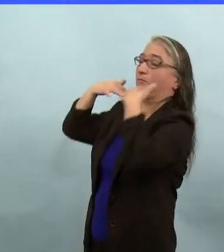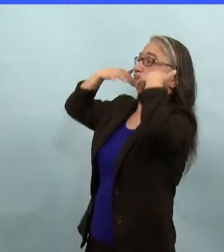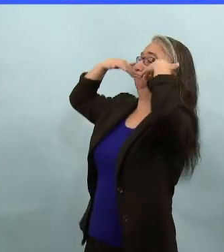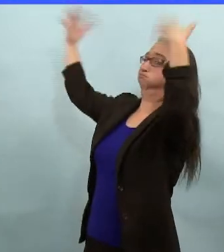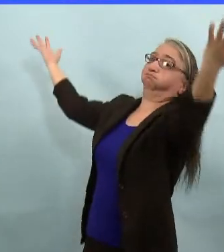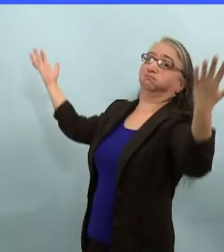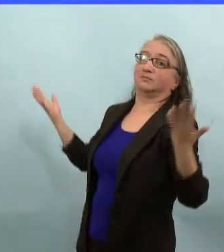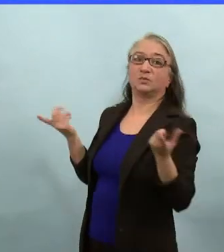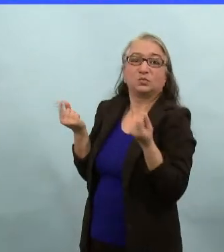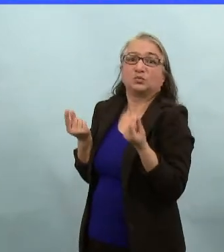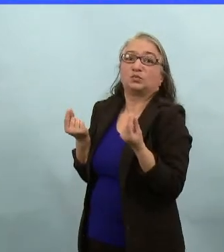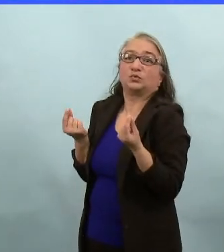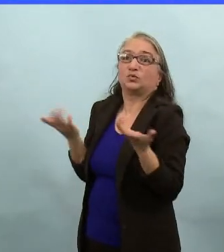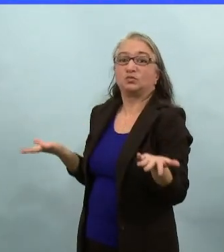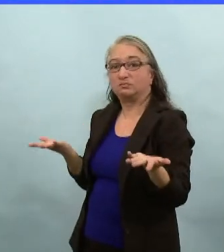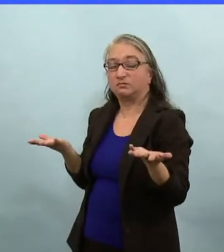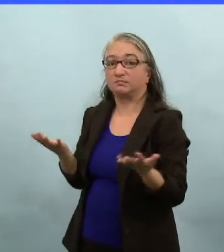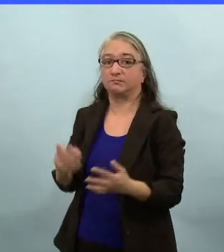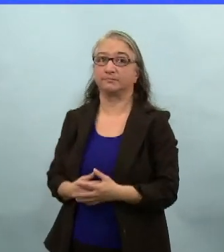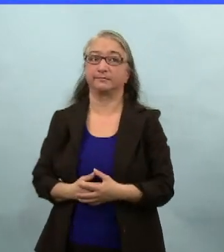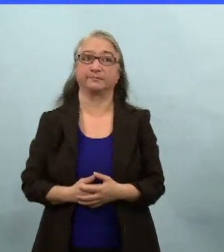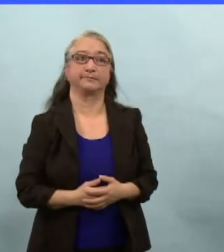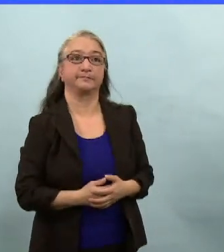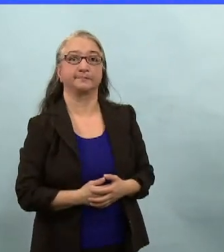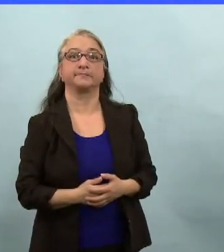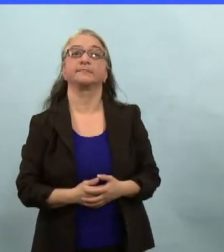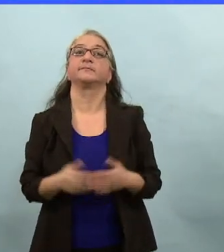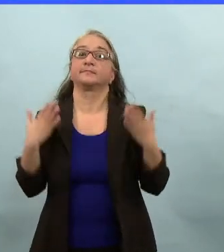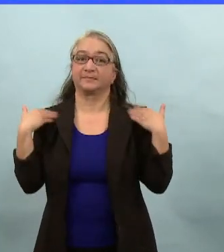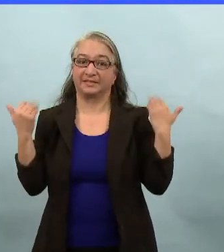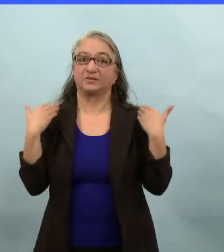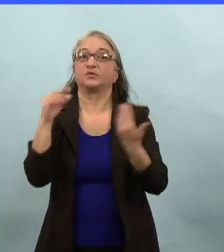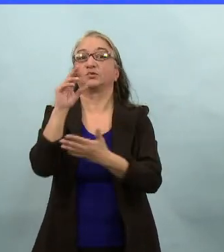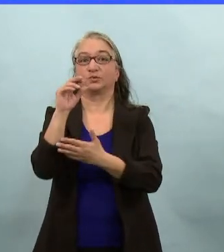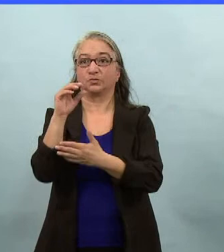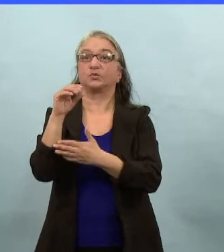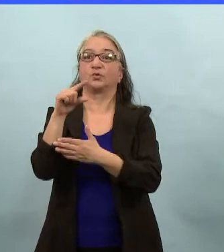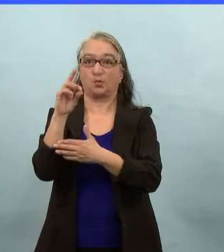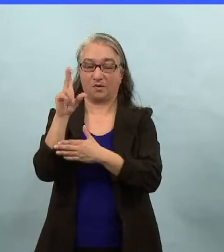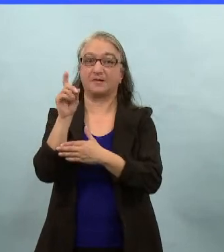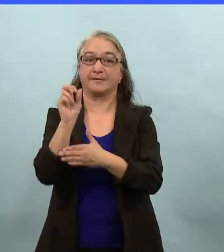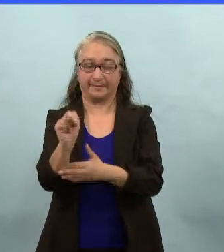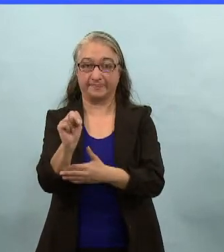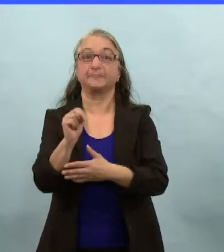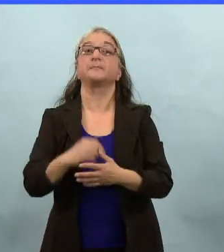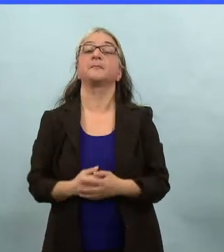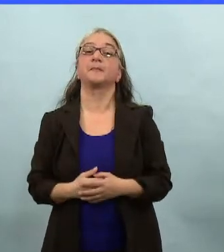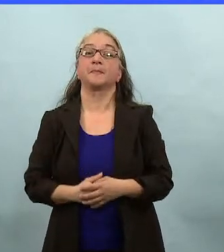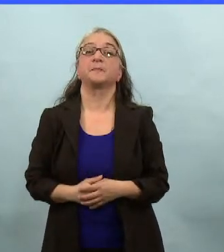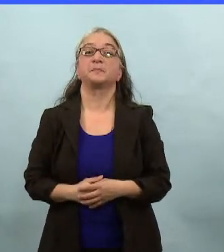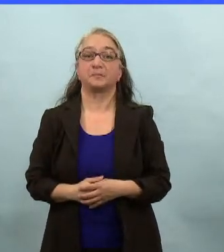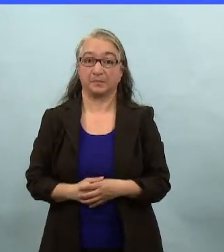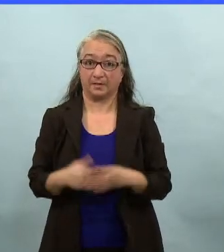we we we do see the the escalation in in the numbers of people that are presenting but um